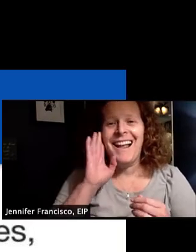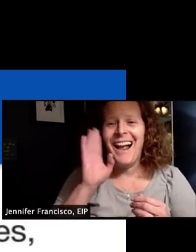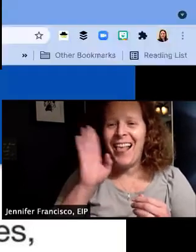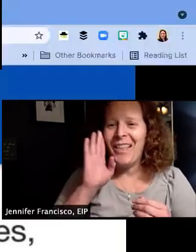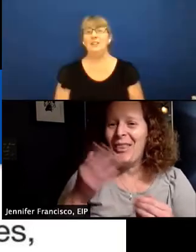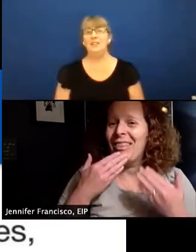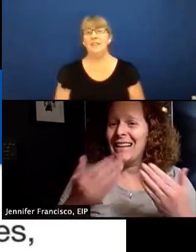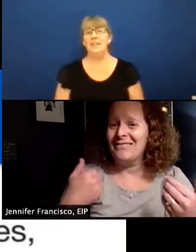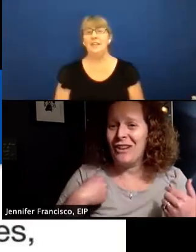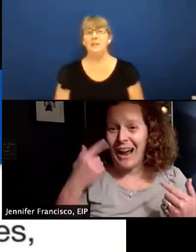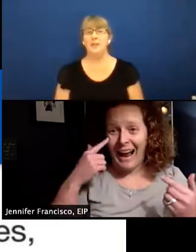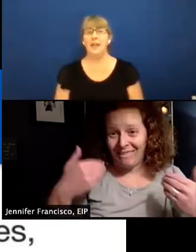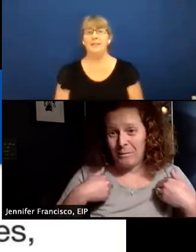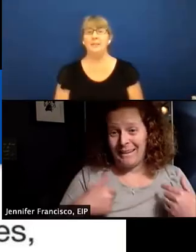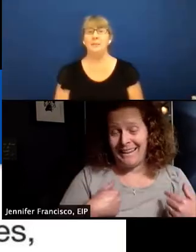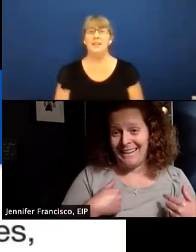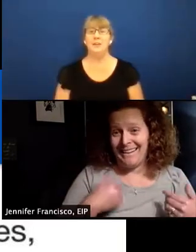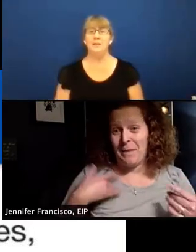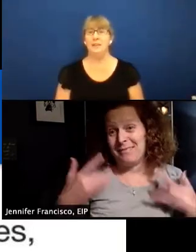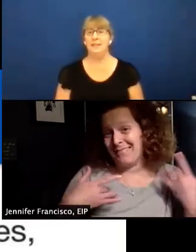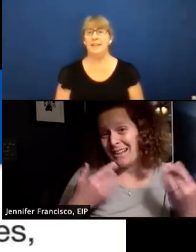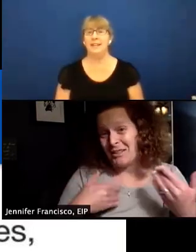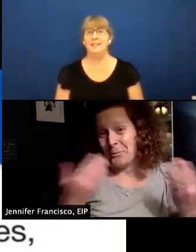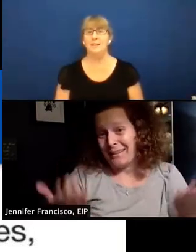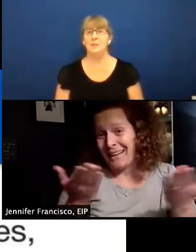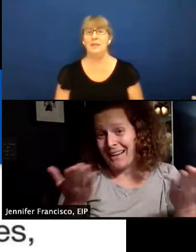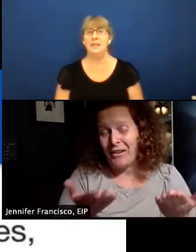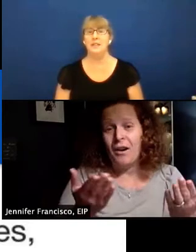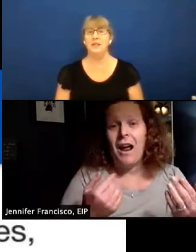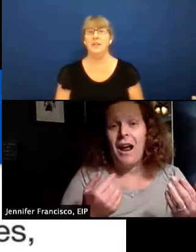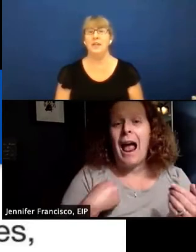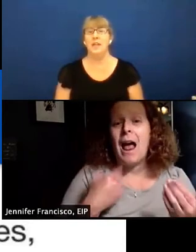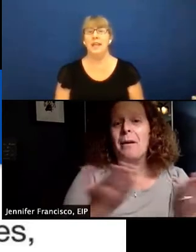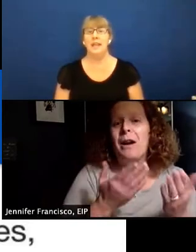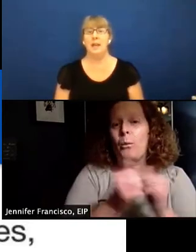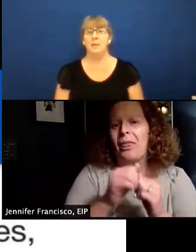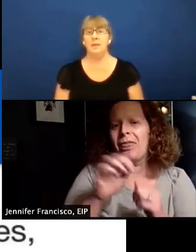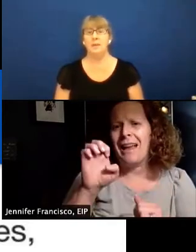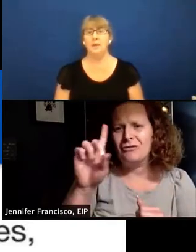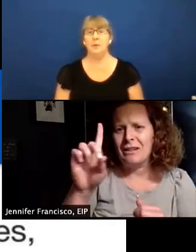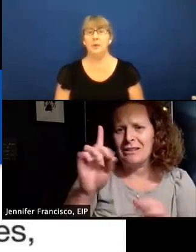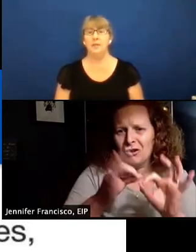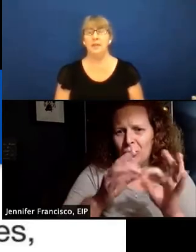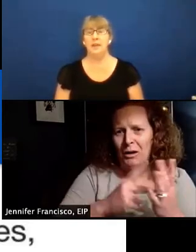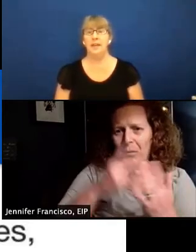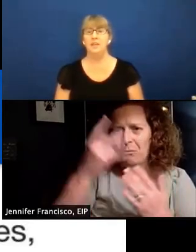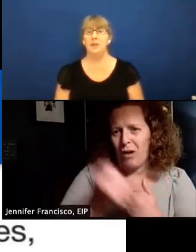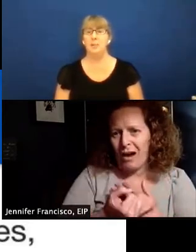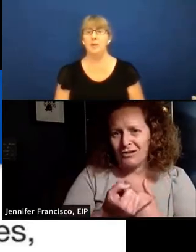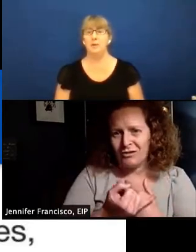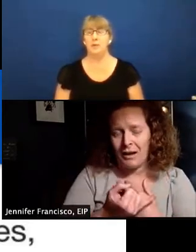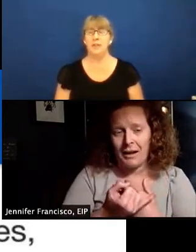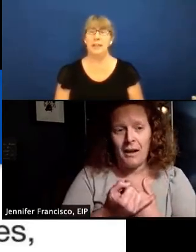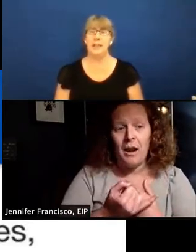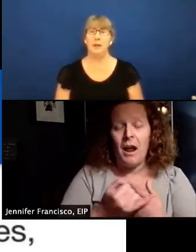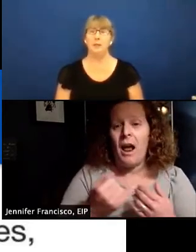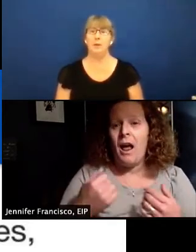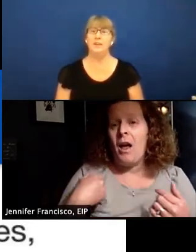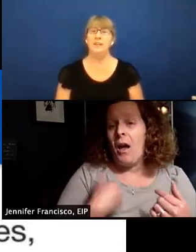Voice Interpretation for Jennifer F.: "Hello and thank you for having me here. I'm very excited to be here, and I'm here with Ed interpreter for the representing